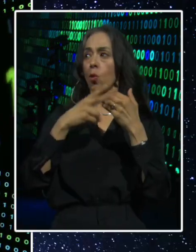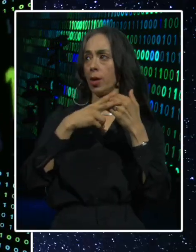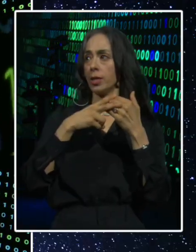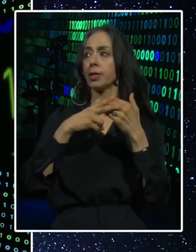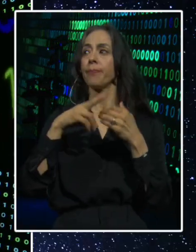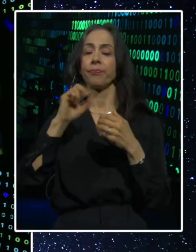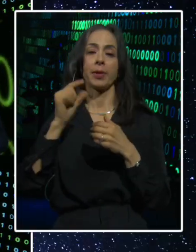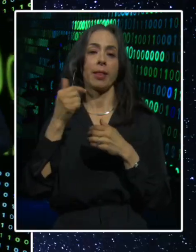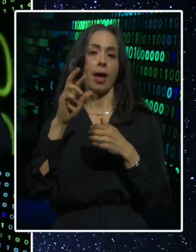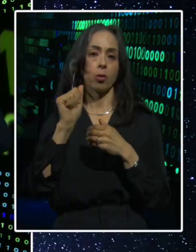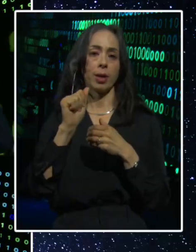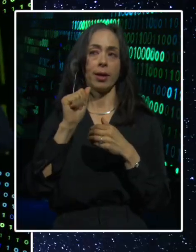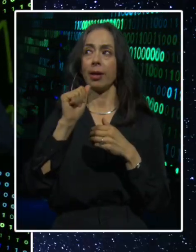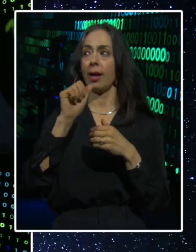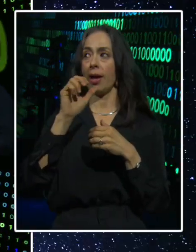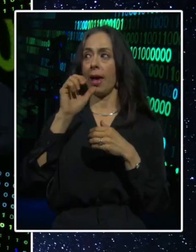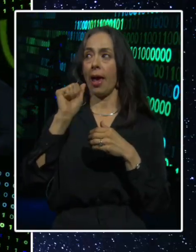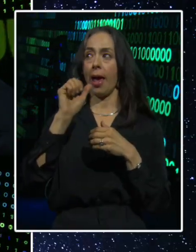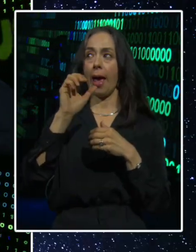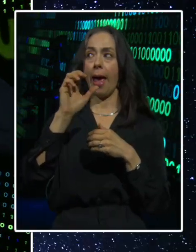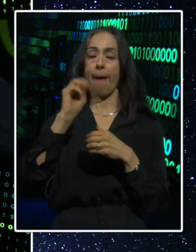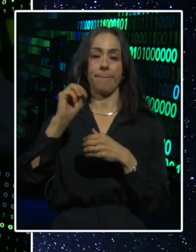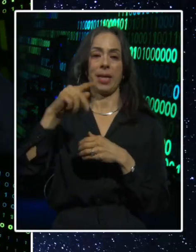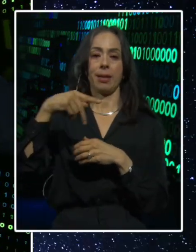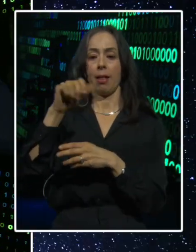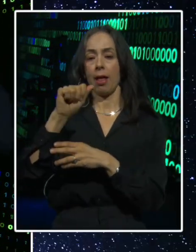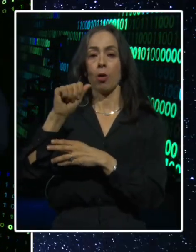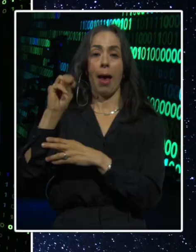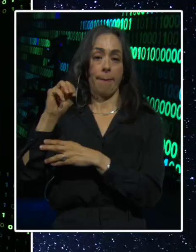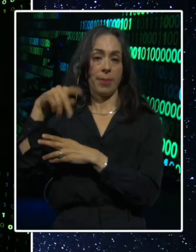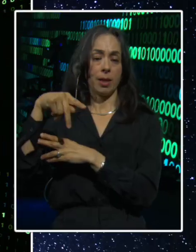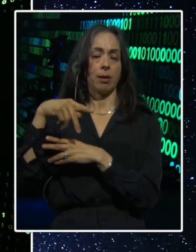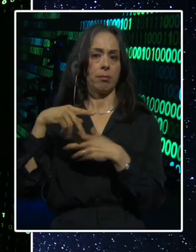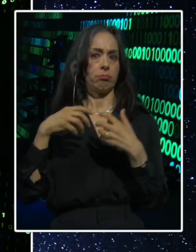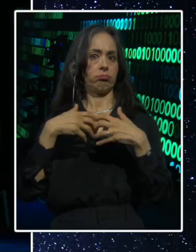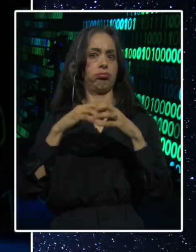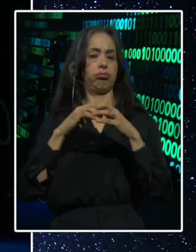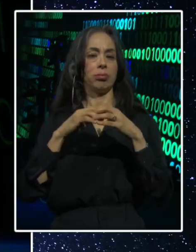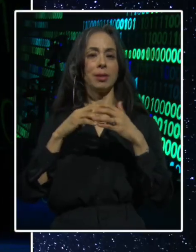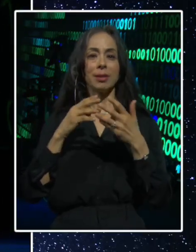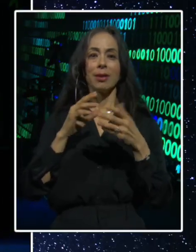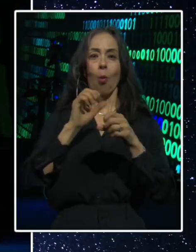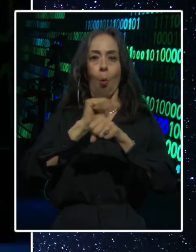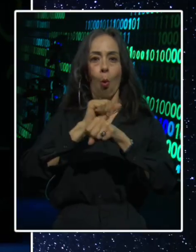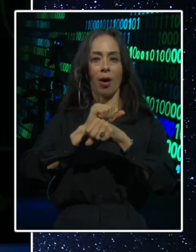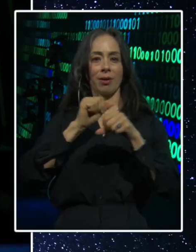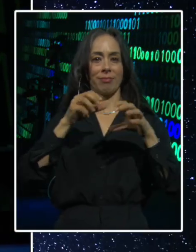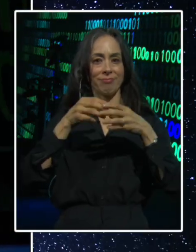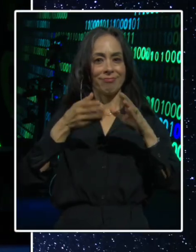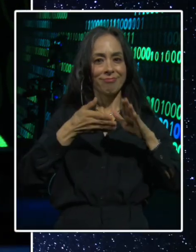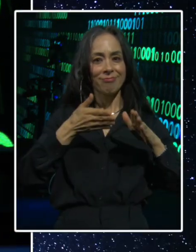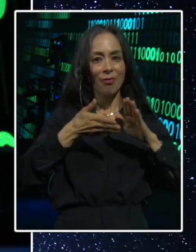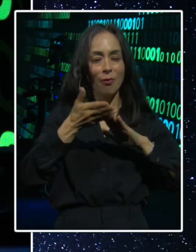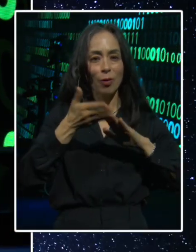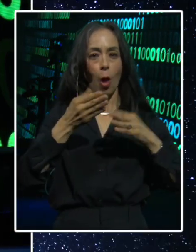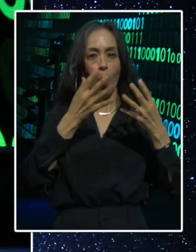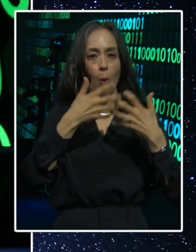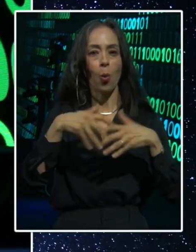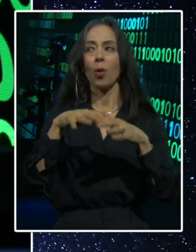Alletra MP is a unified intelligent data engine built for data-centric and AI workflows.